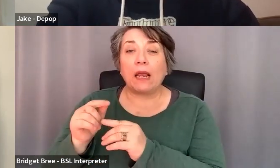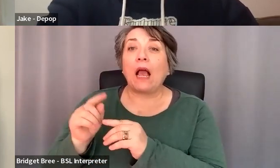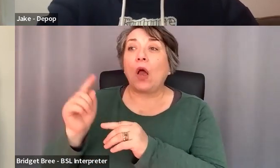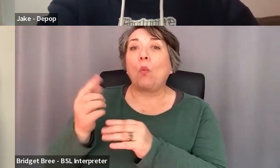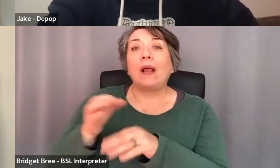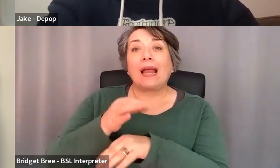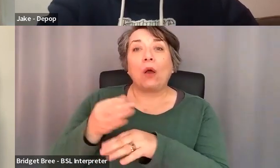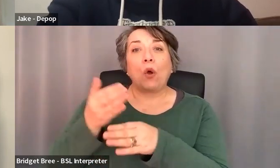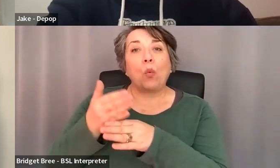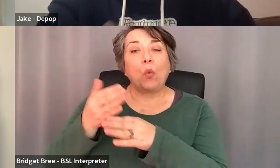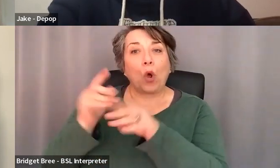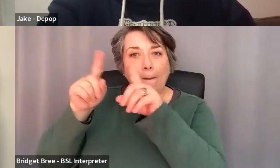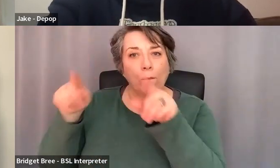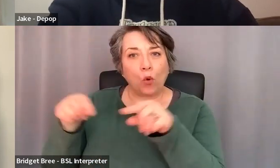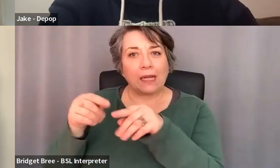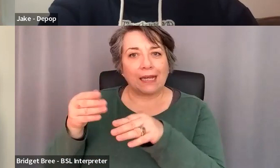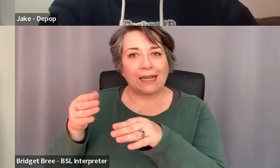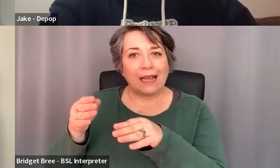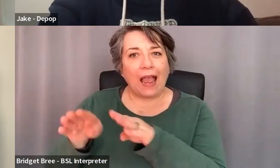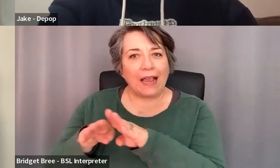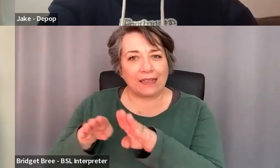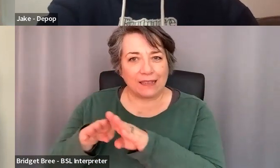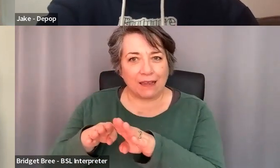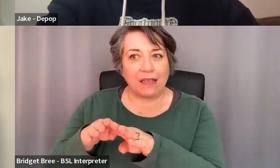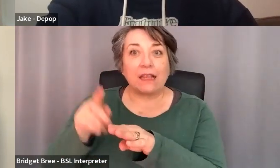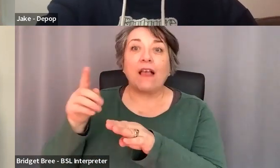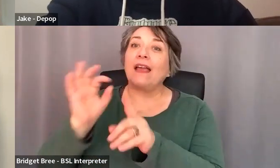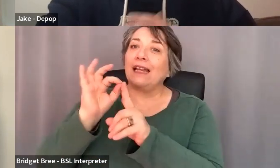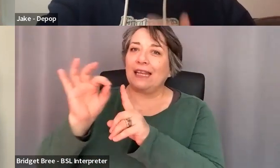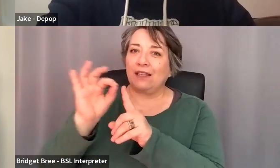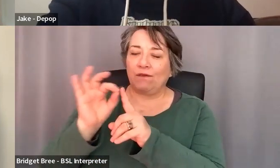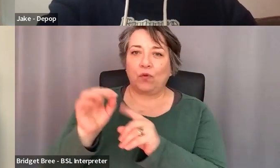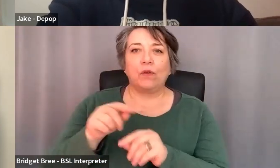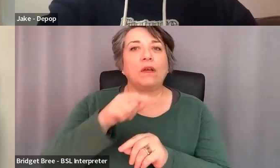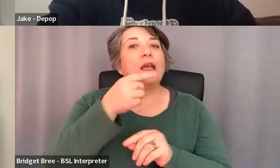The team interview. So that's our process for technology. If it's a commercial based